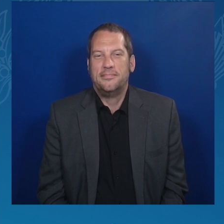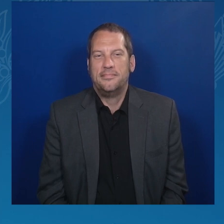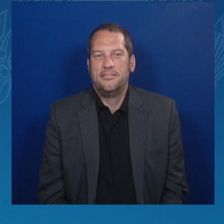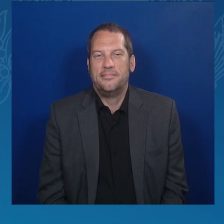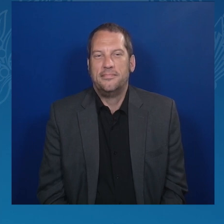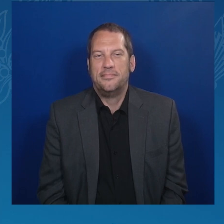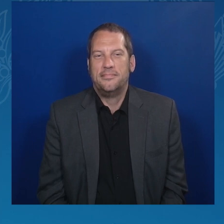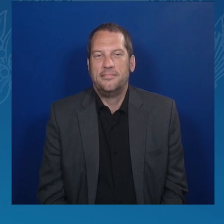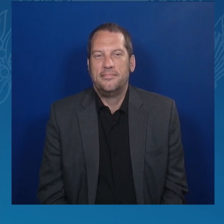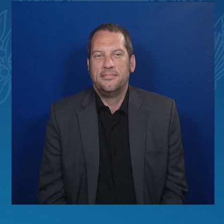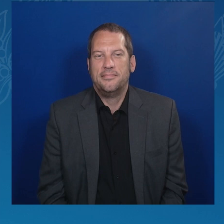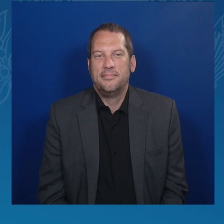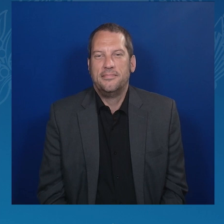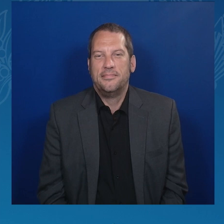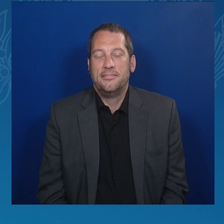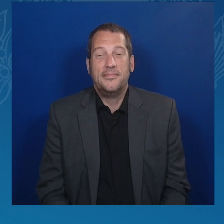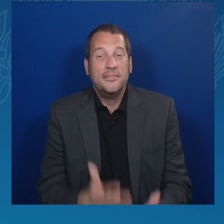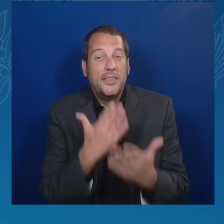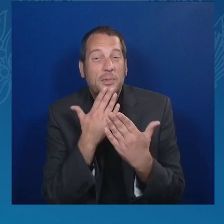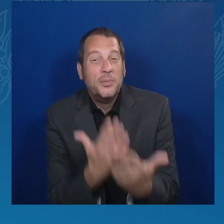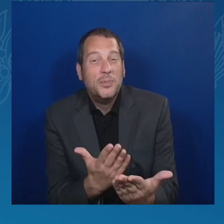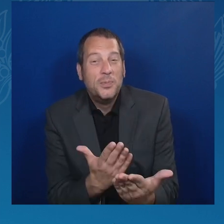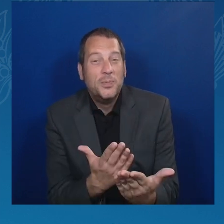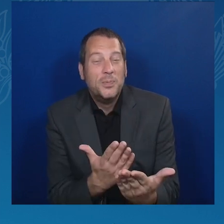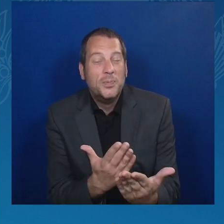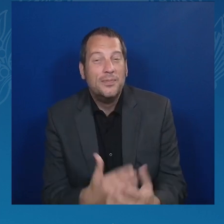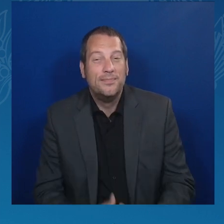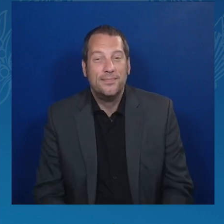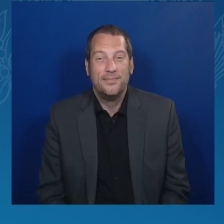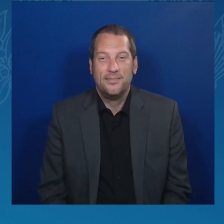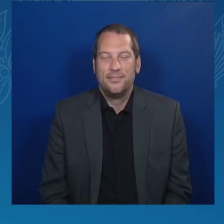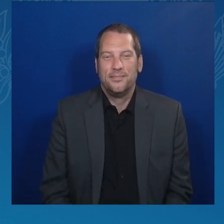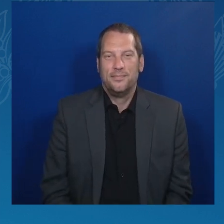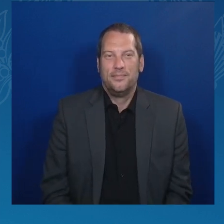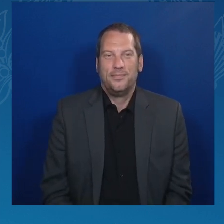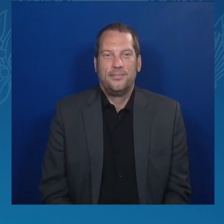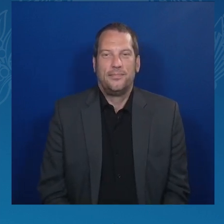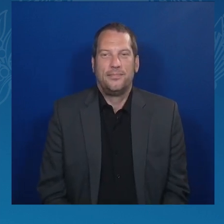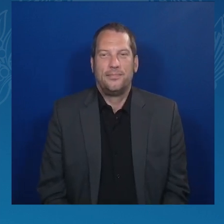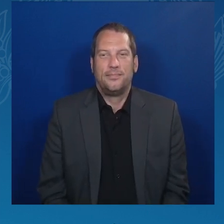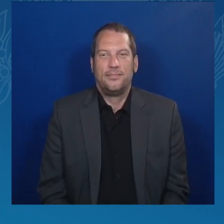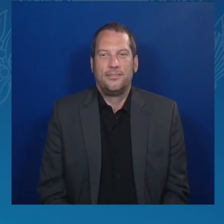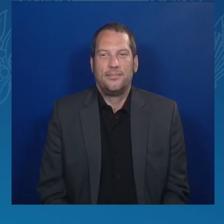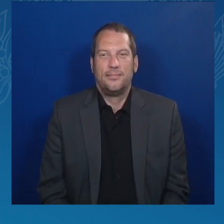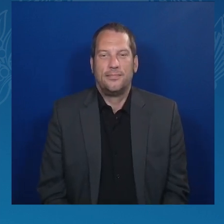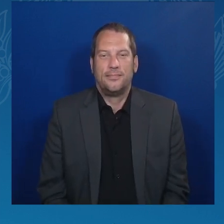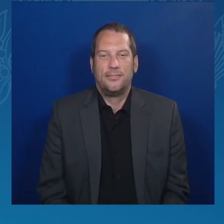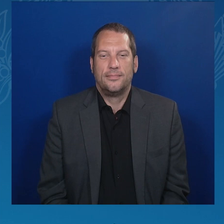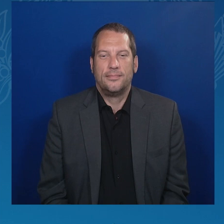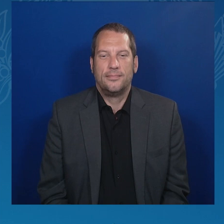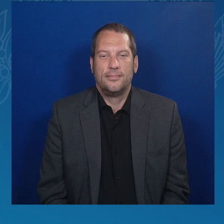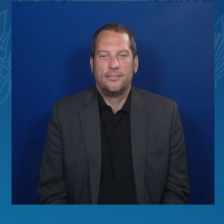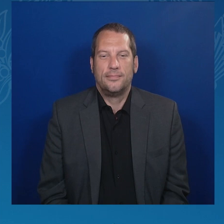Ms. Newman: Thank you. Buenos Dias. Good morning, brothers and sisters, Ni Hao.